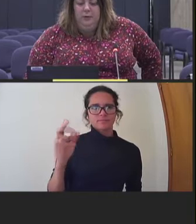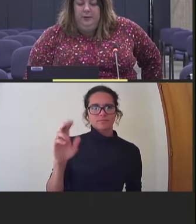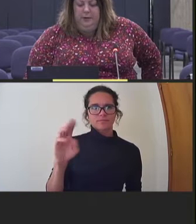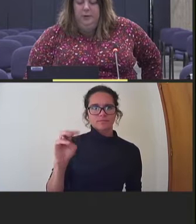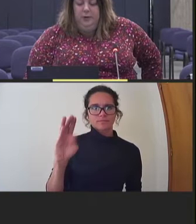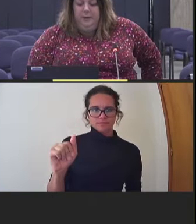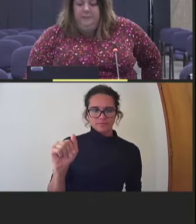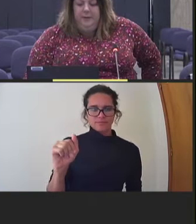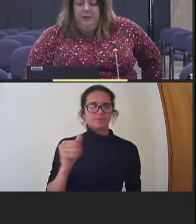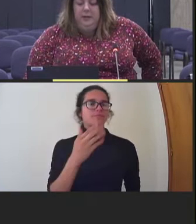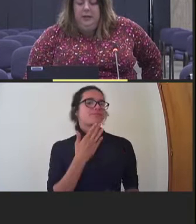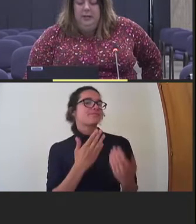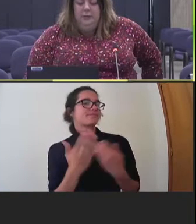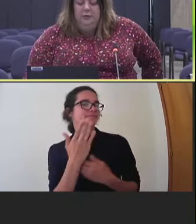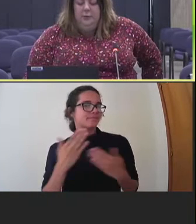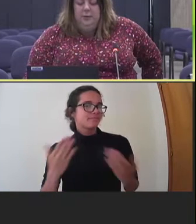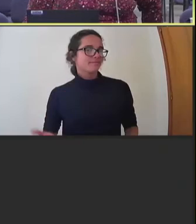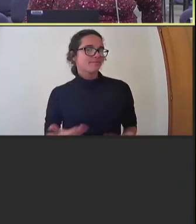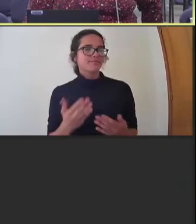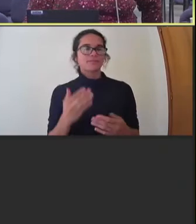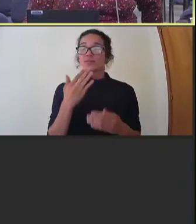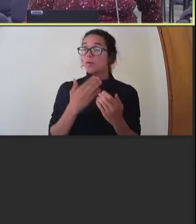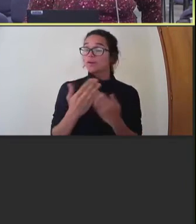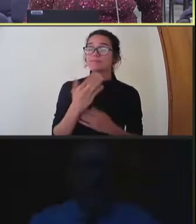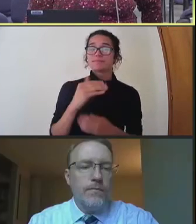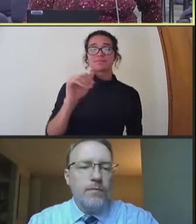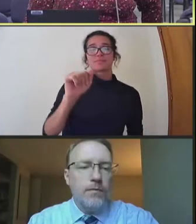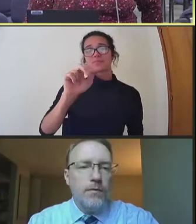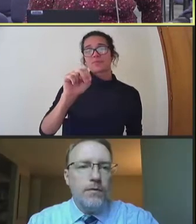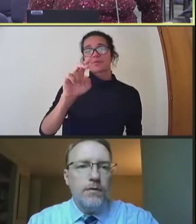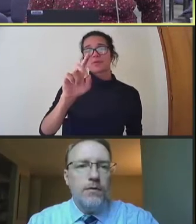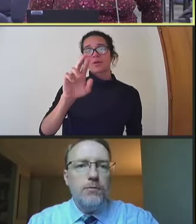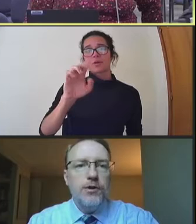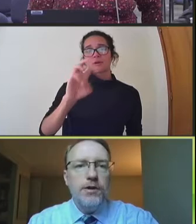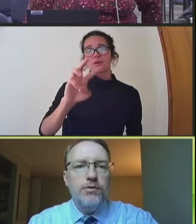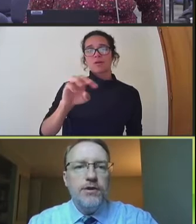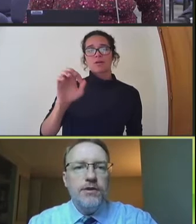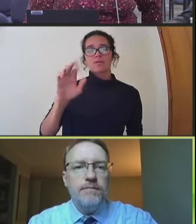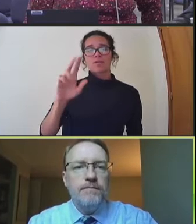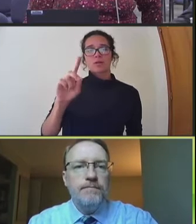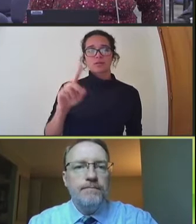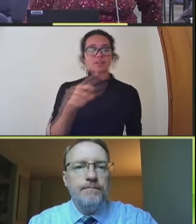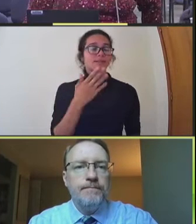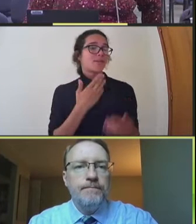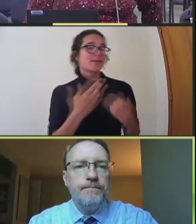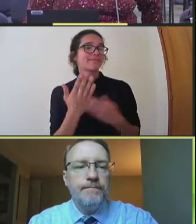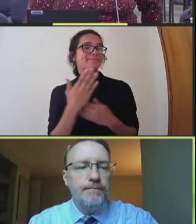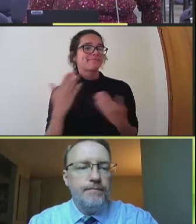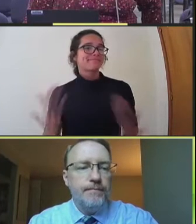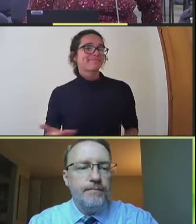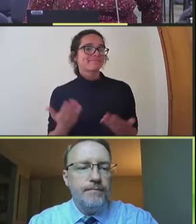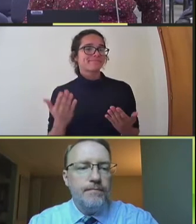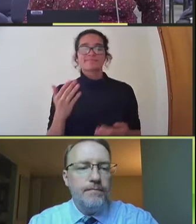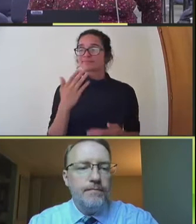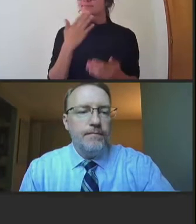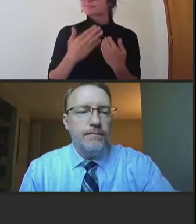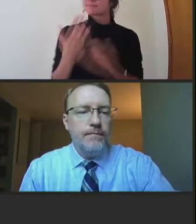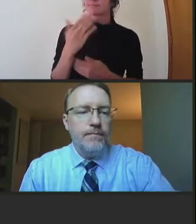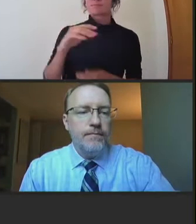Ann Aikin: Good morning. Uzo Chukwuma? >> Uzo Chukwuma: Good morning. Present Ann Aikin: Good morning. Andrew Ford Andrew Ford: Good morning. Present. Ann Aikin: Good morning. And Troy Knighton.